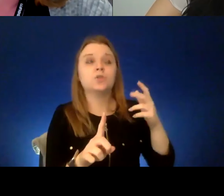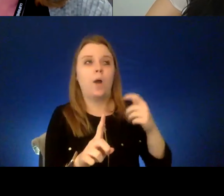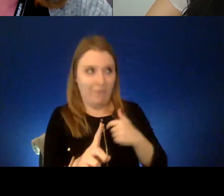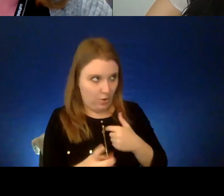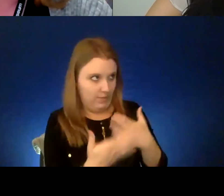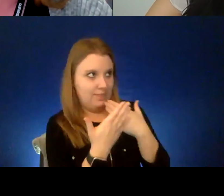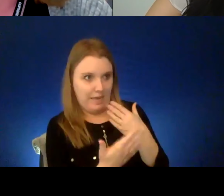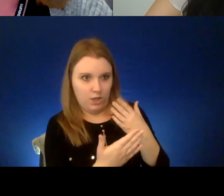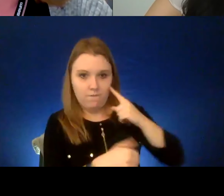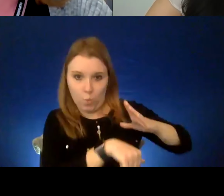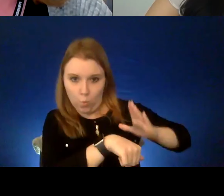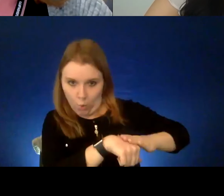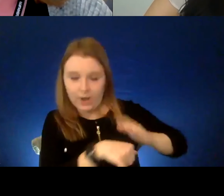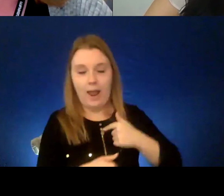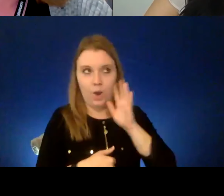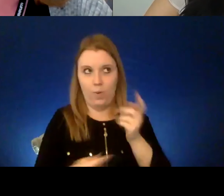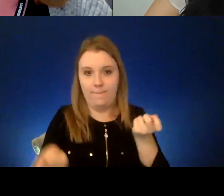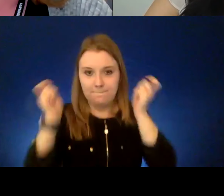before your show and it's very helpful.